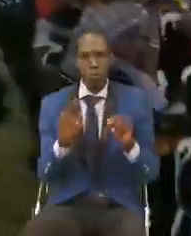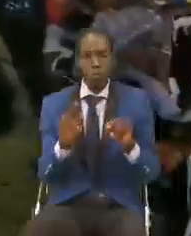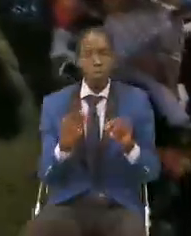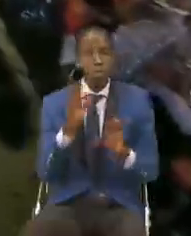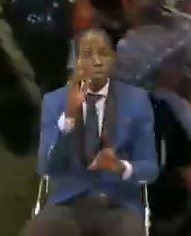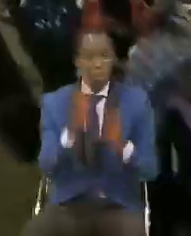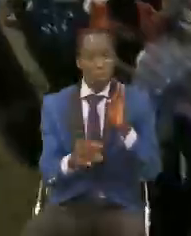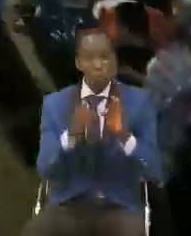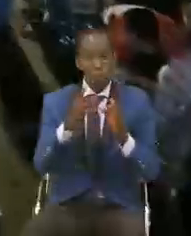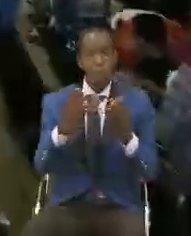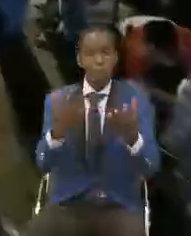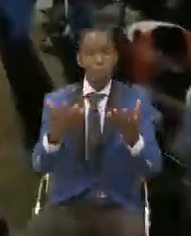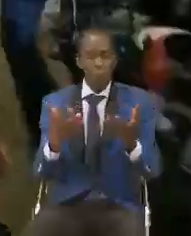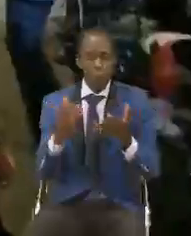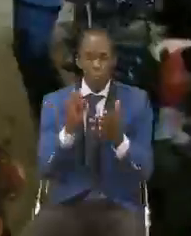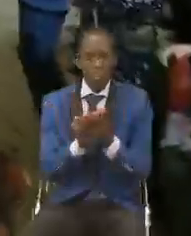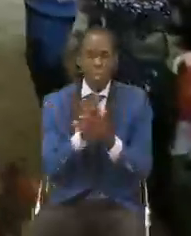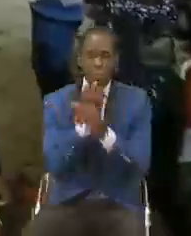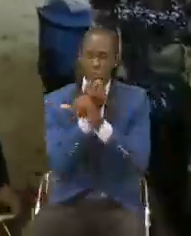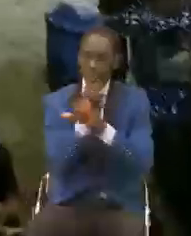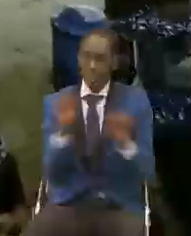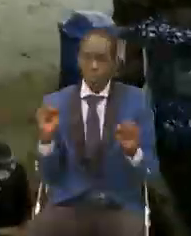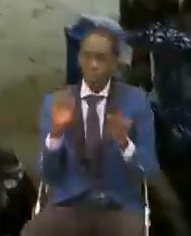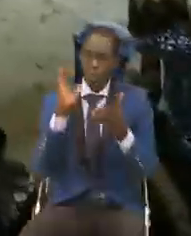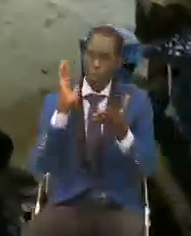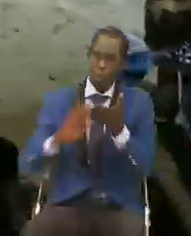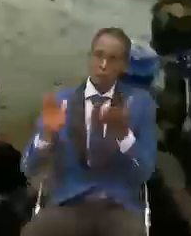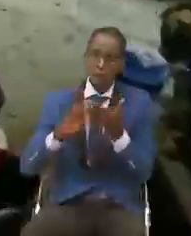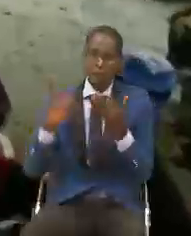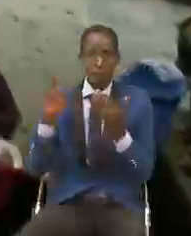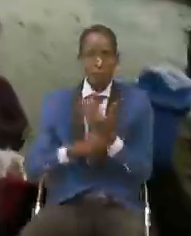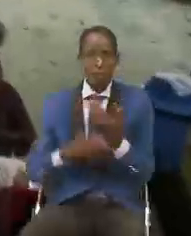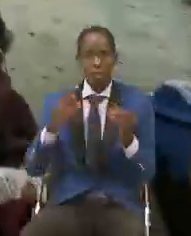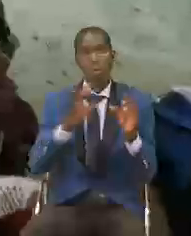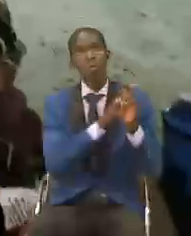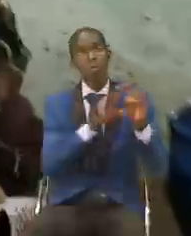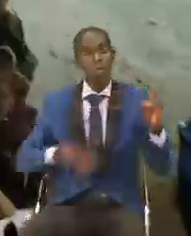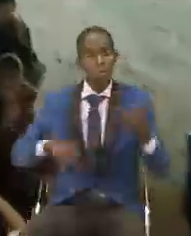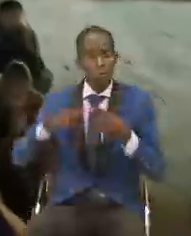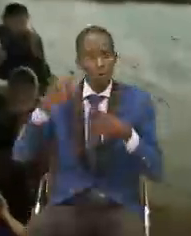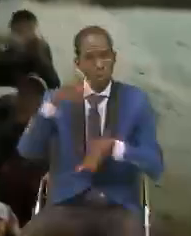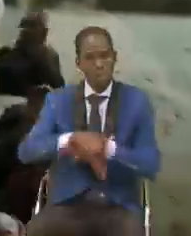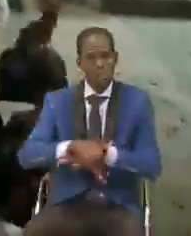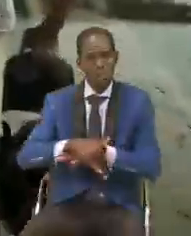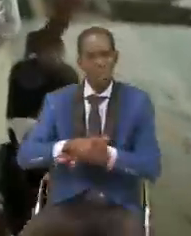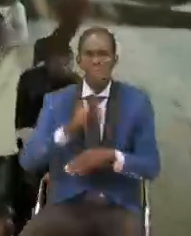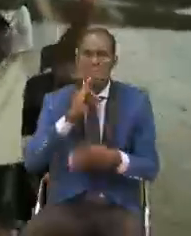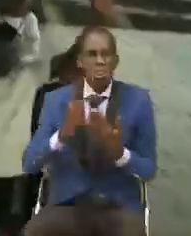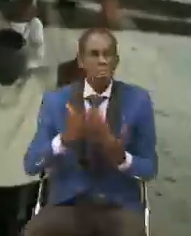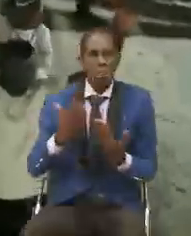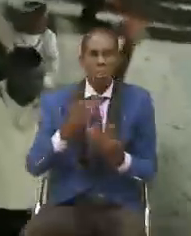wherever you are rest of that hand it's used tonight it's just tonight resolve